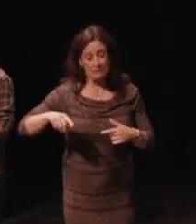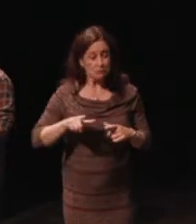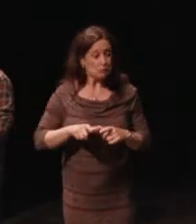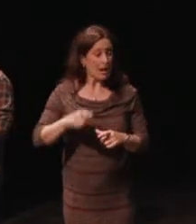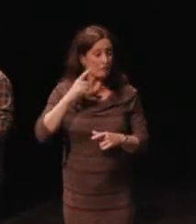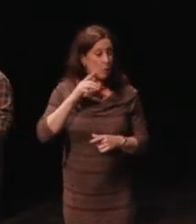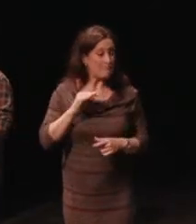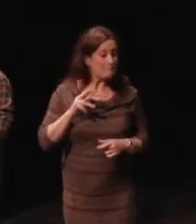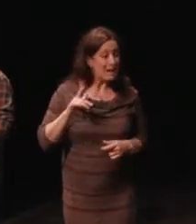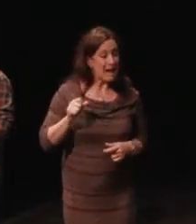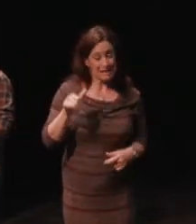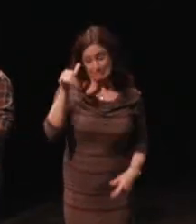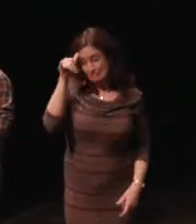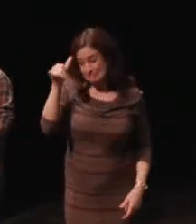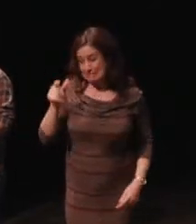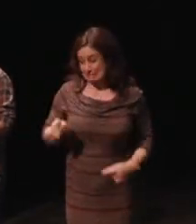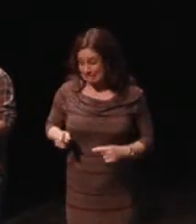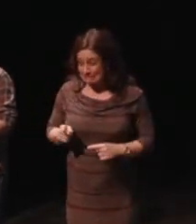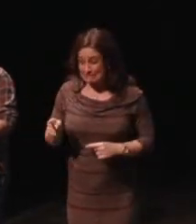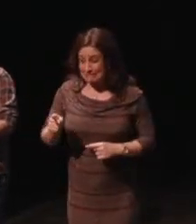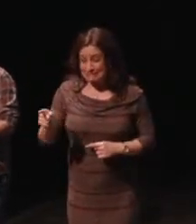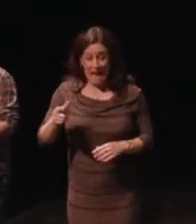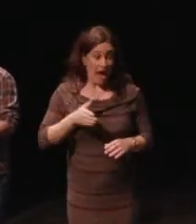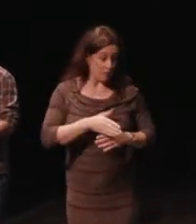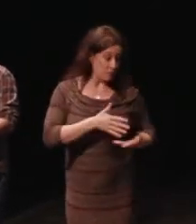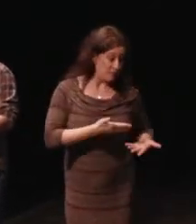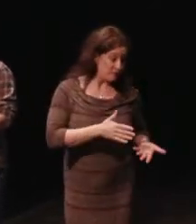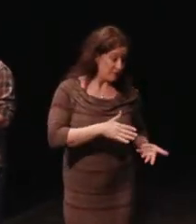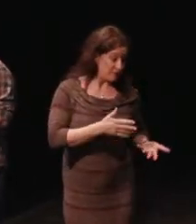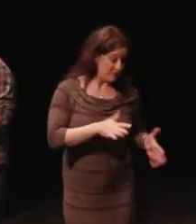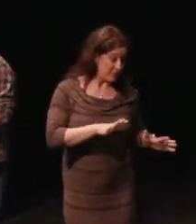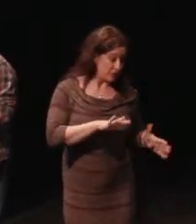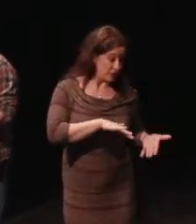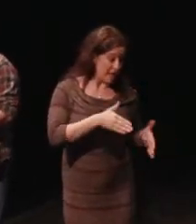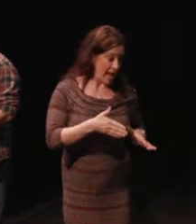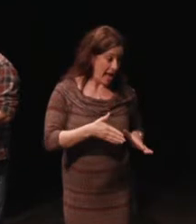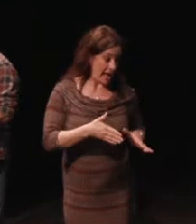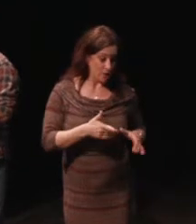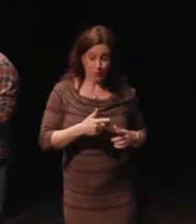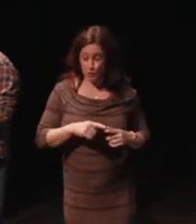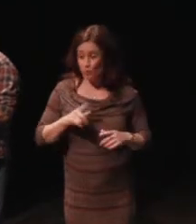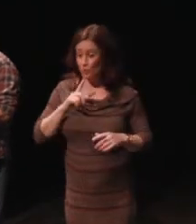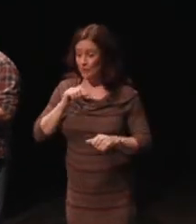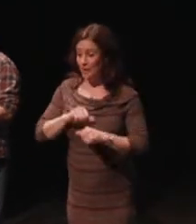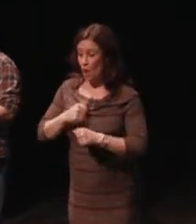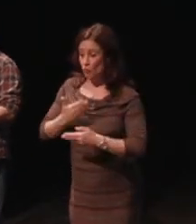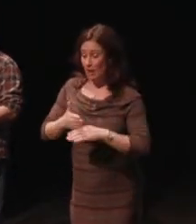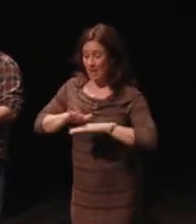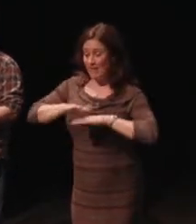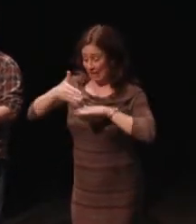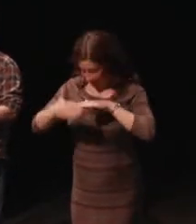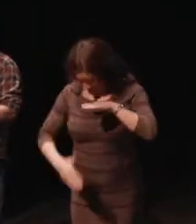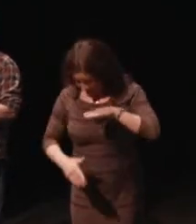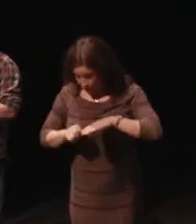the point where you can jump off the cliff the wrong way again or in a boss battle.